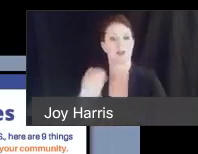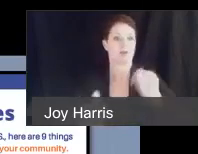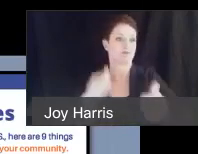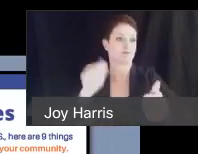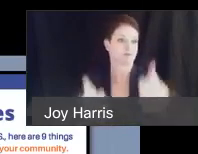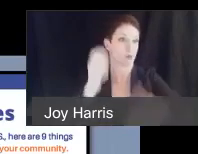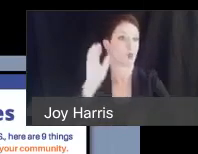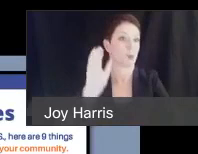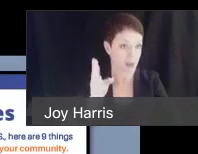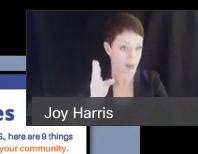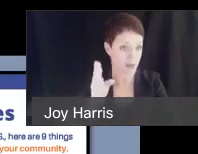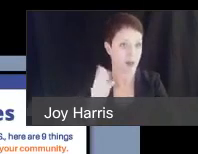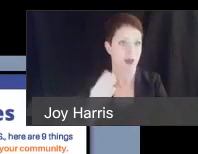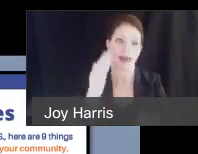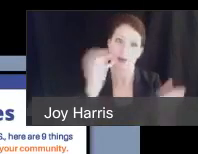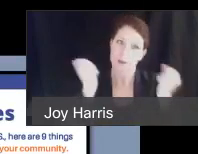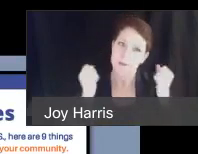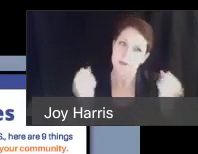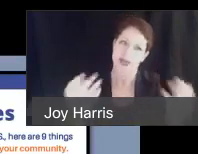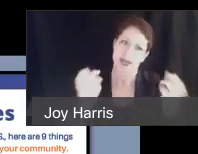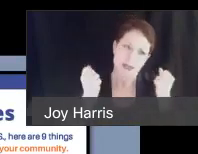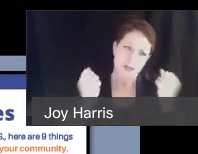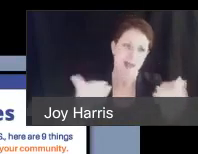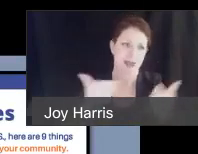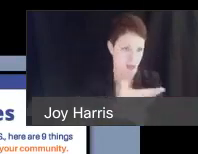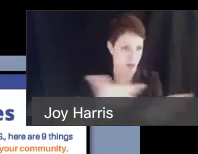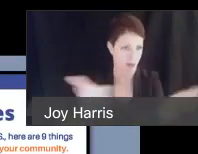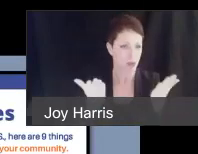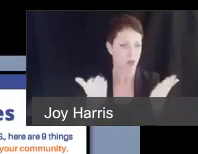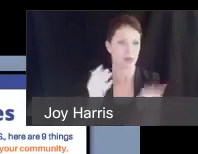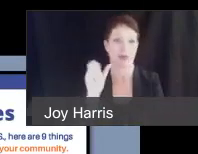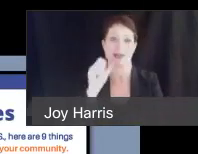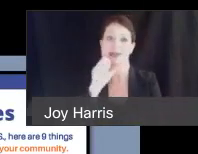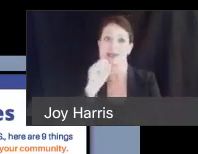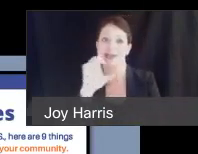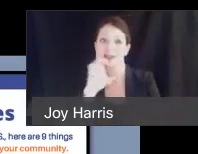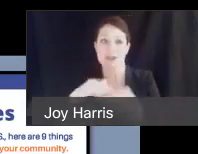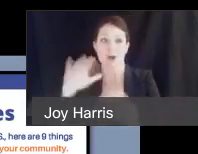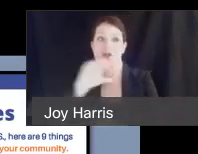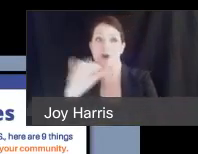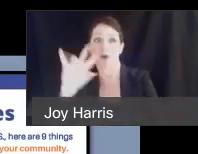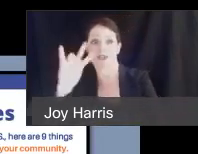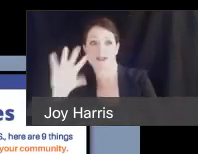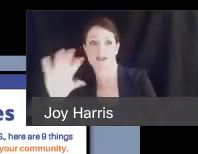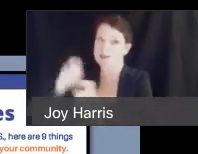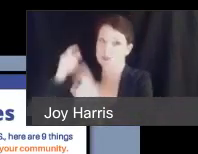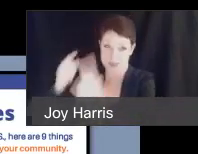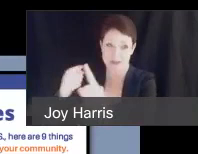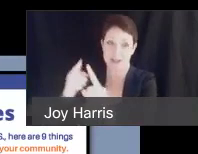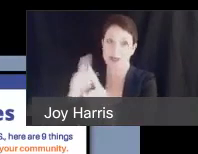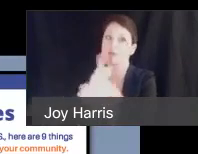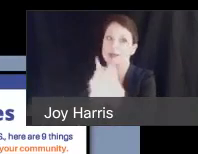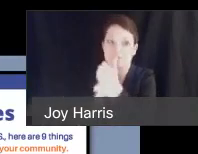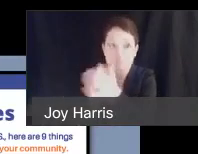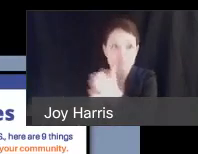I know that so many in our community, seniors over 75 in particular, are very eager to be vaccinated.